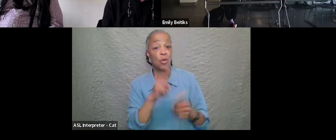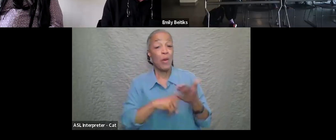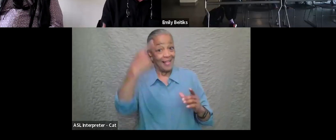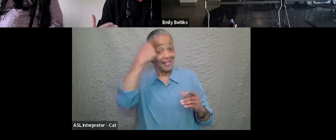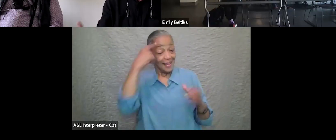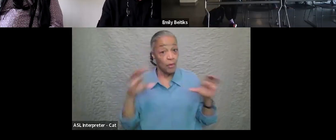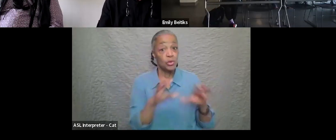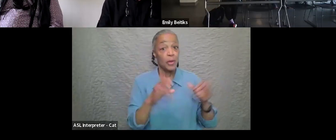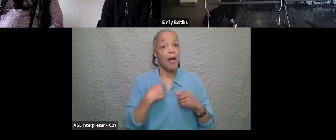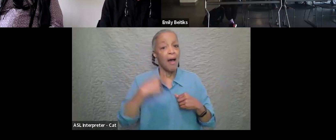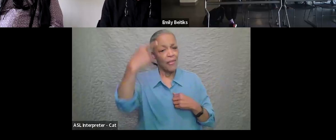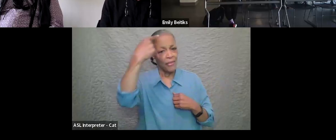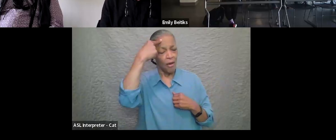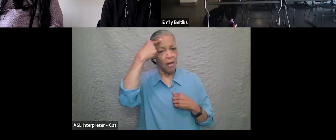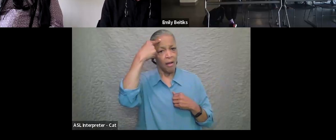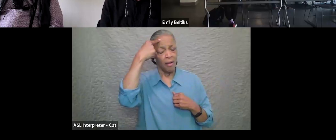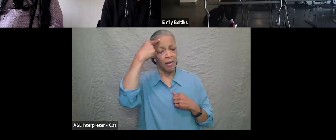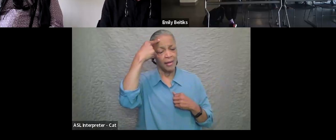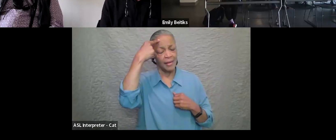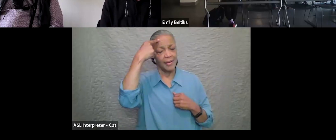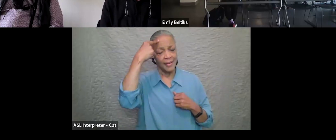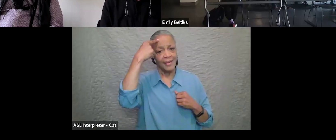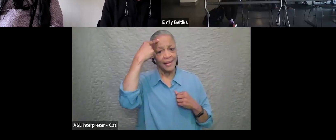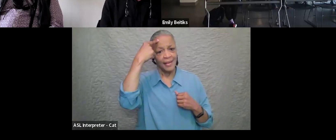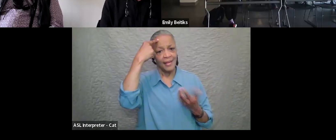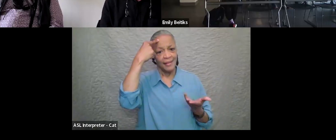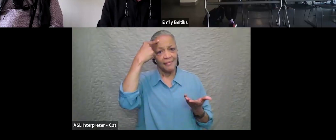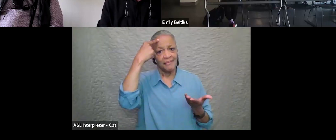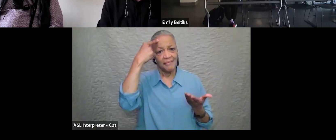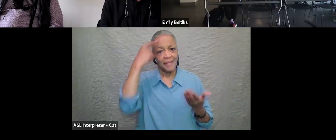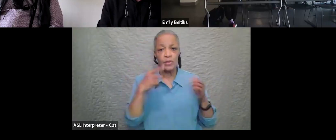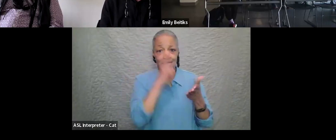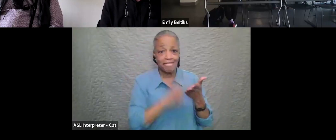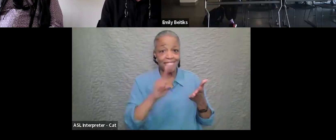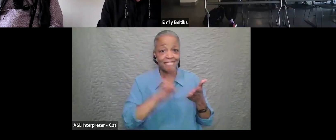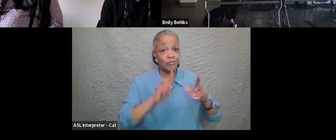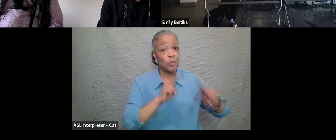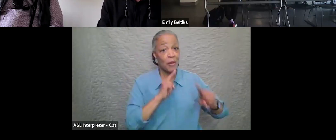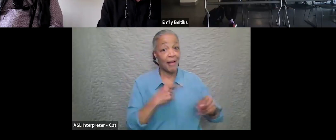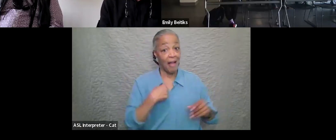I thought I was doing investigative reporting, basically,